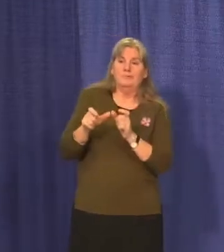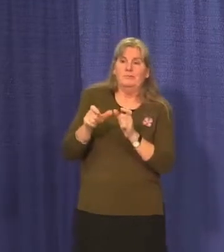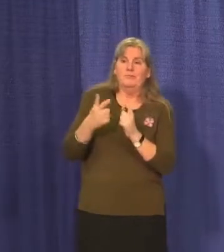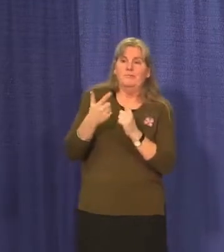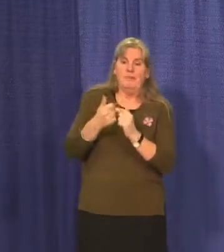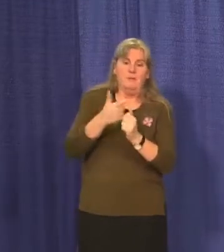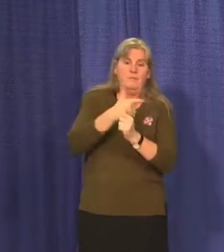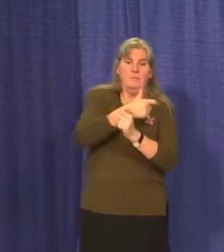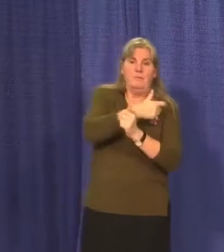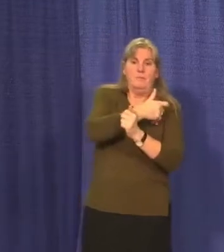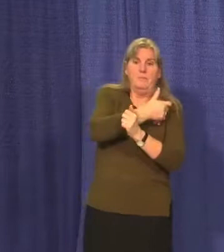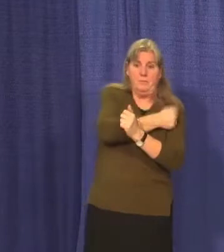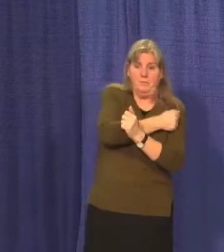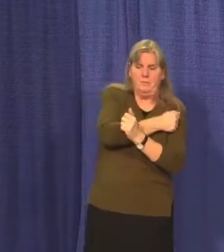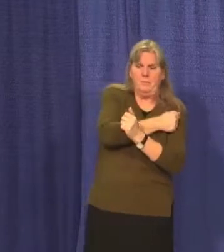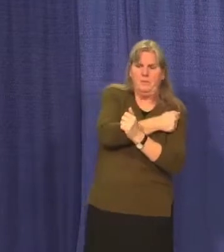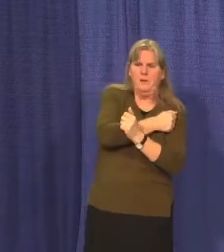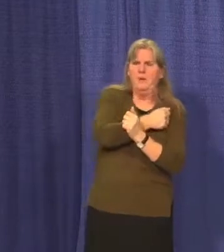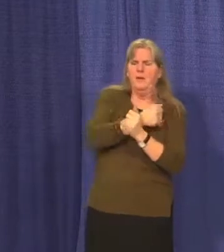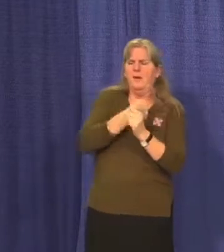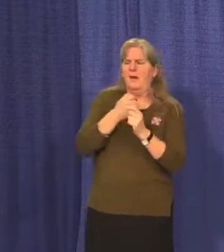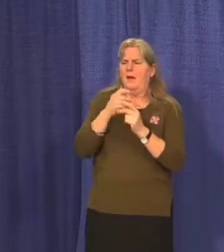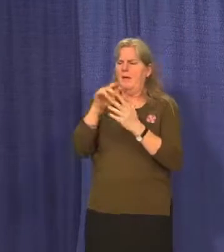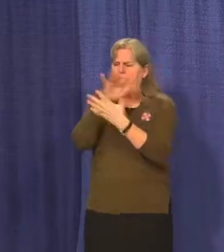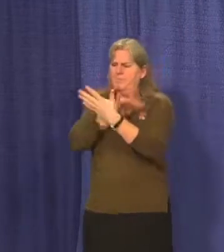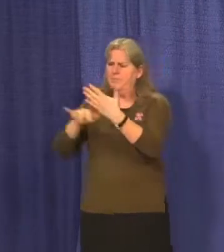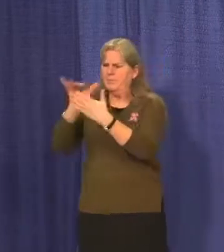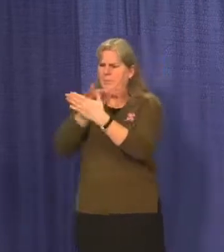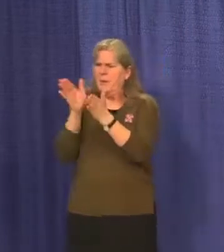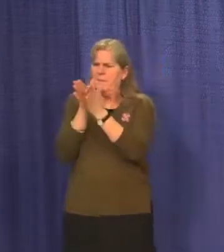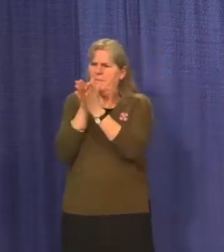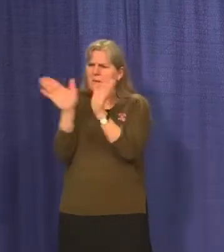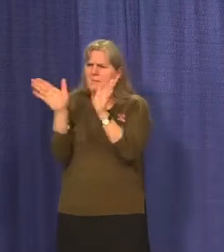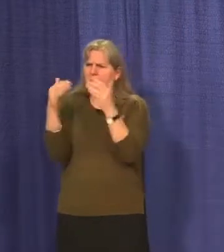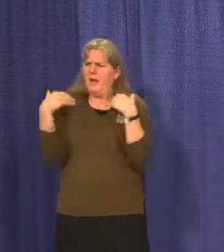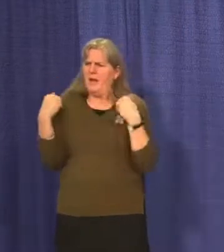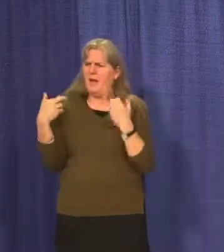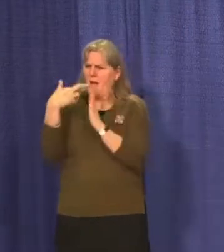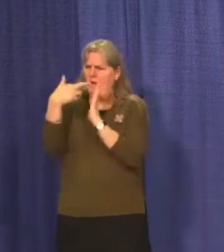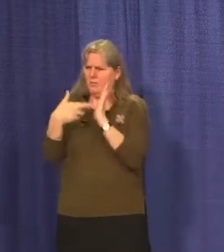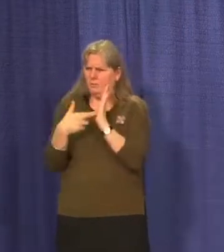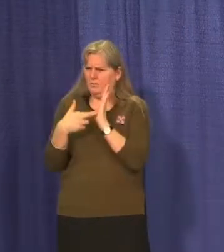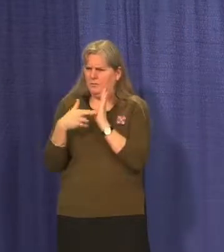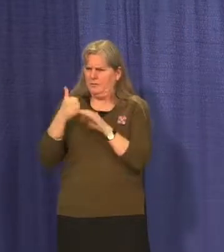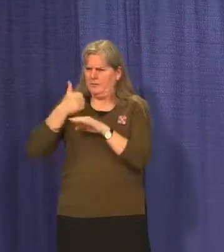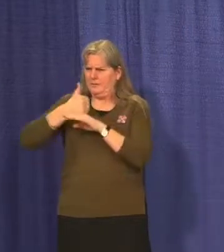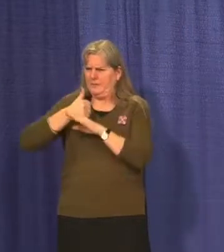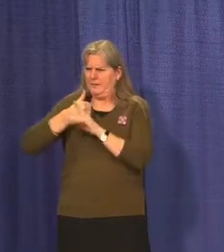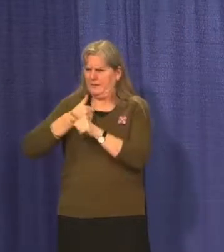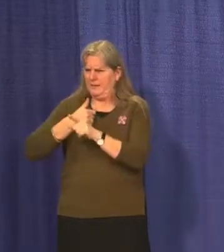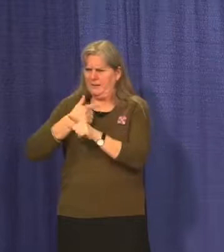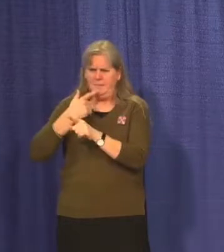Even right now, we're looking at what are all of the public health measures we have in place, and if we are thinking of